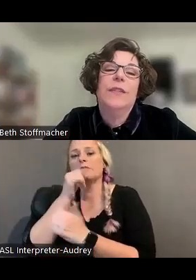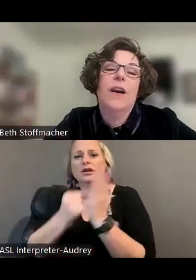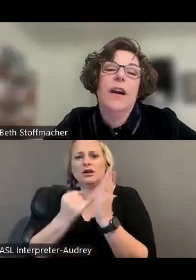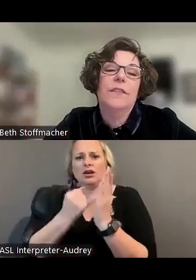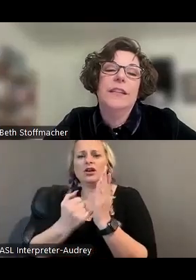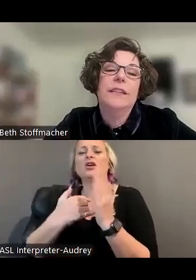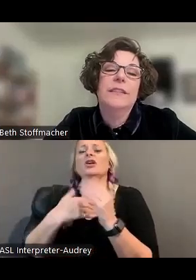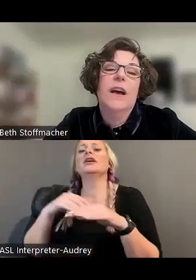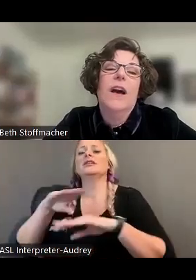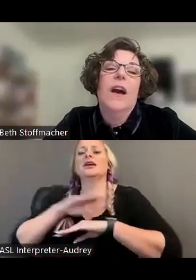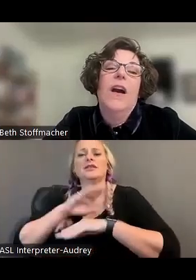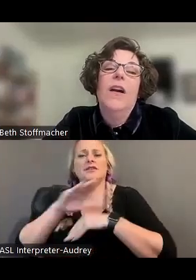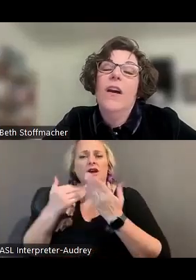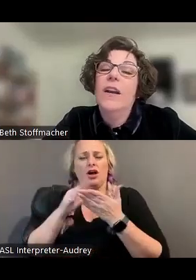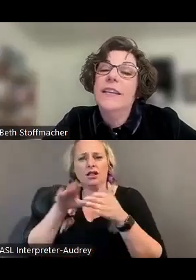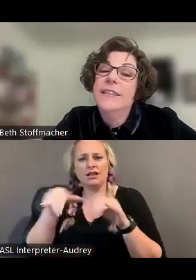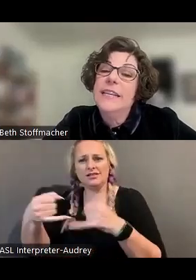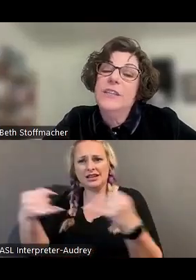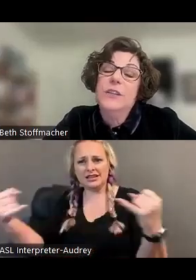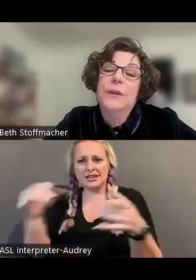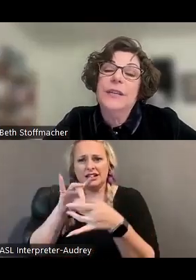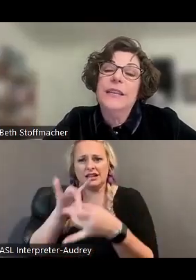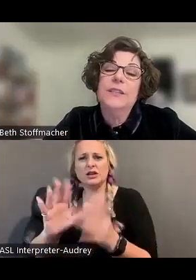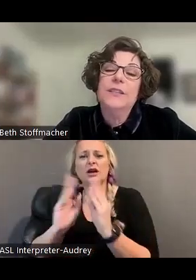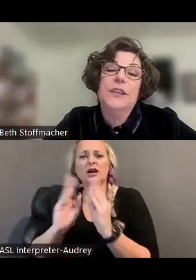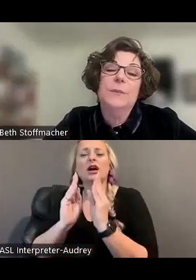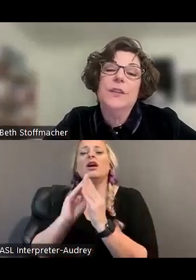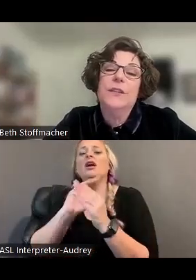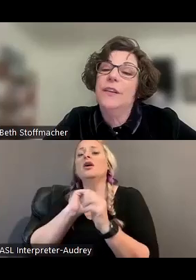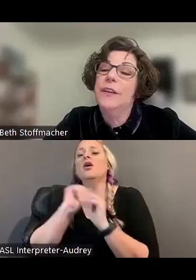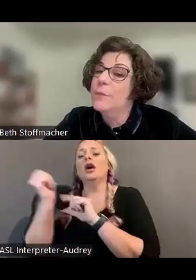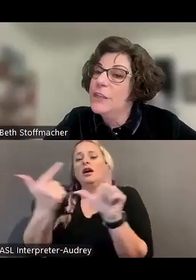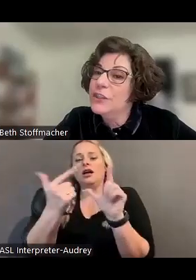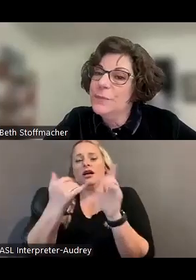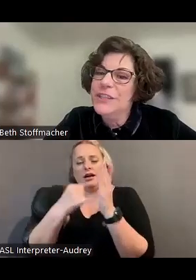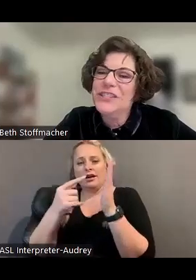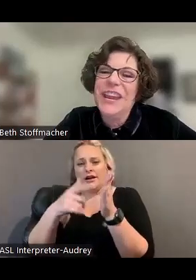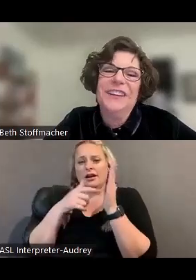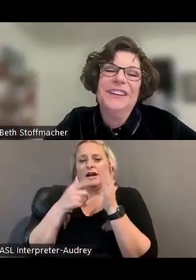the conference. All artists needed to agree to these terms so that their image could be shared